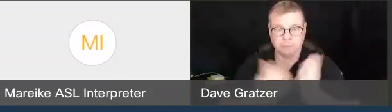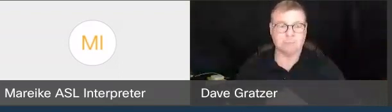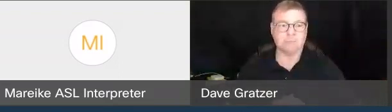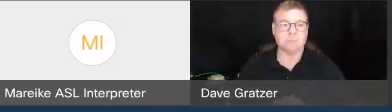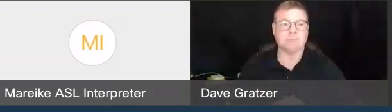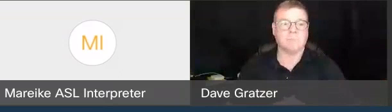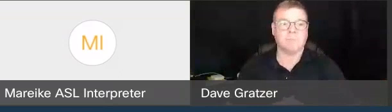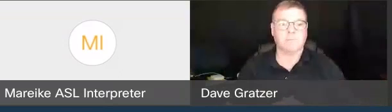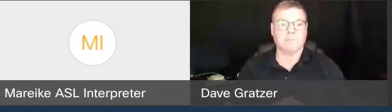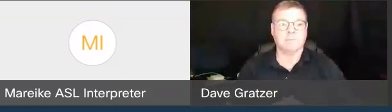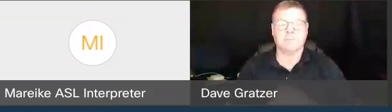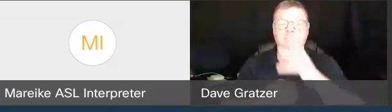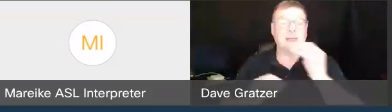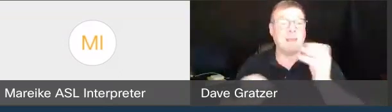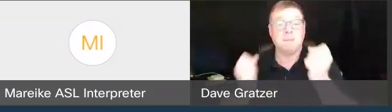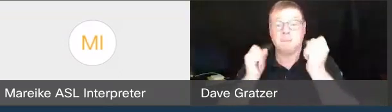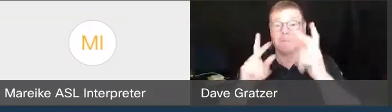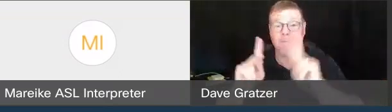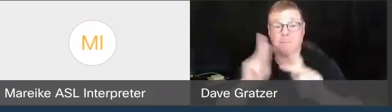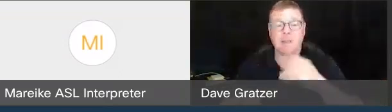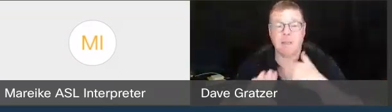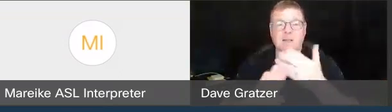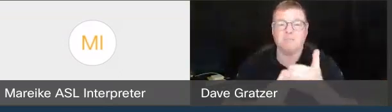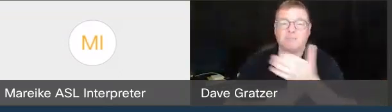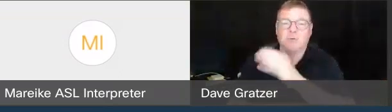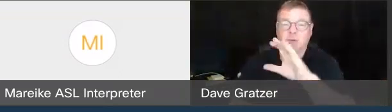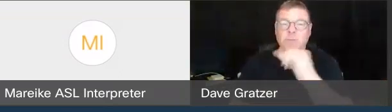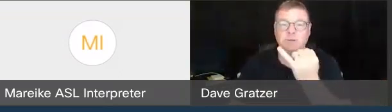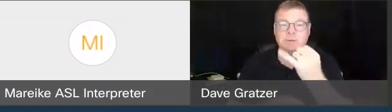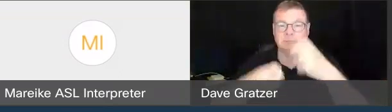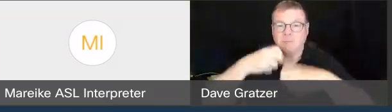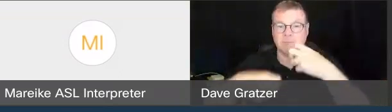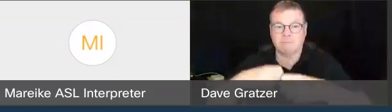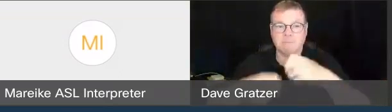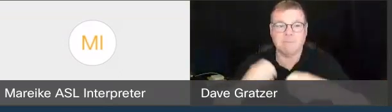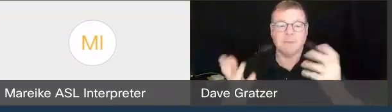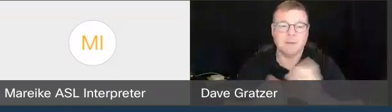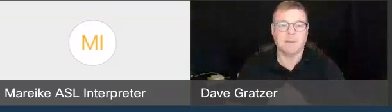And a number of these folks had a prior criminal justice history. So again, painting the profile of